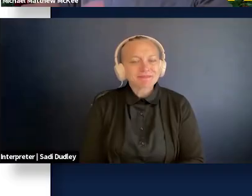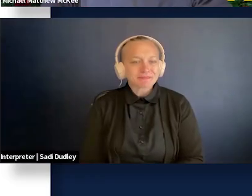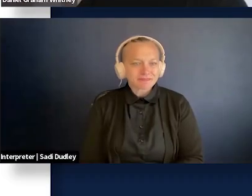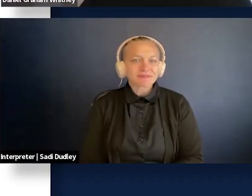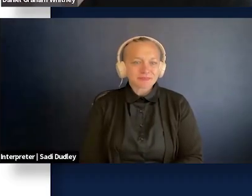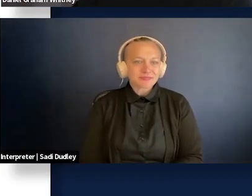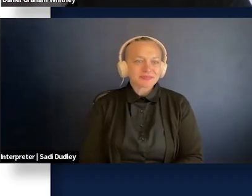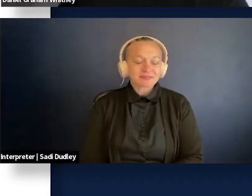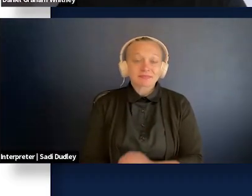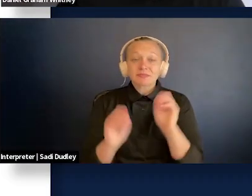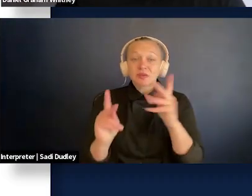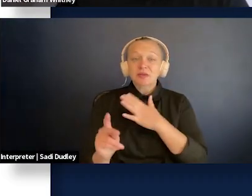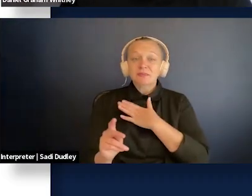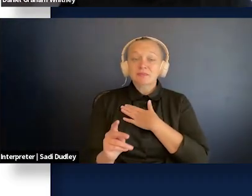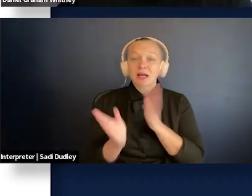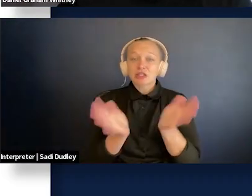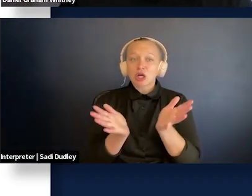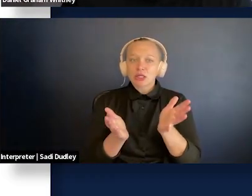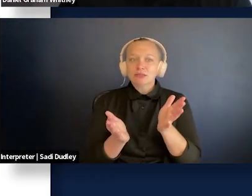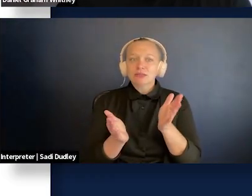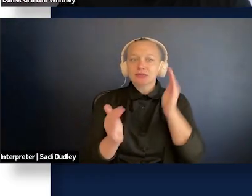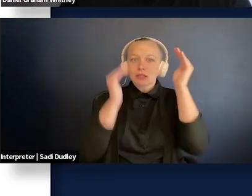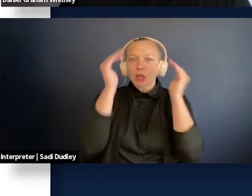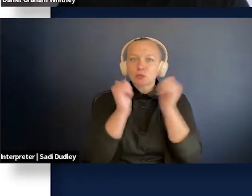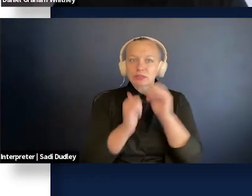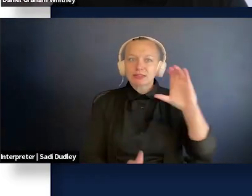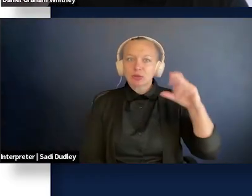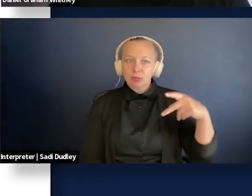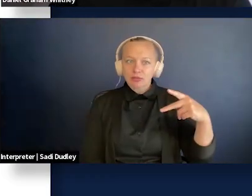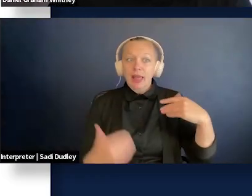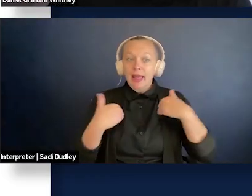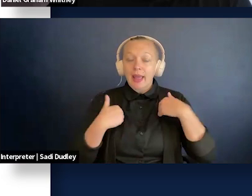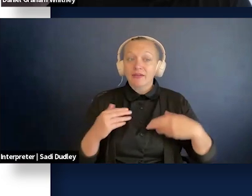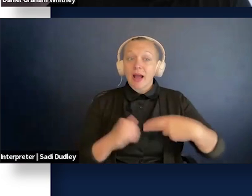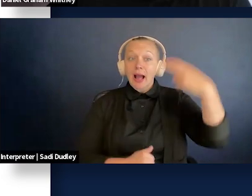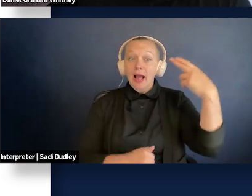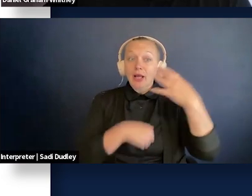Title of my talk is Adults with Cerebral Palsy Have High Early and Recurrent Risk of Pneumococcal Disease.